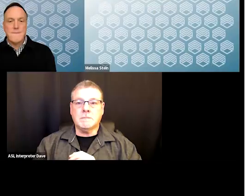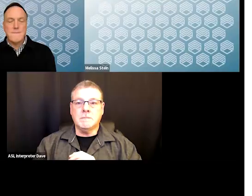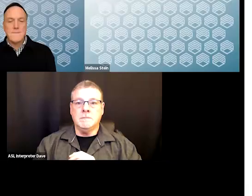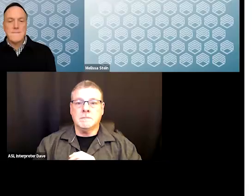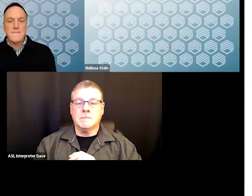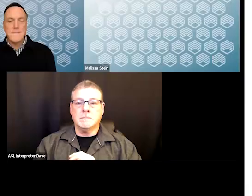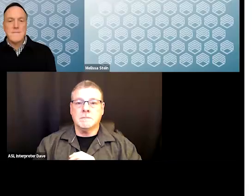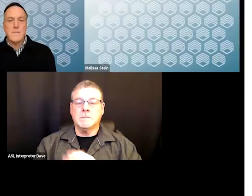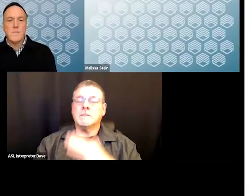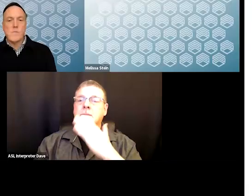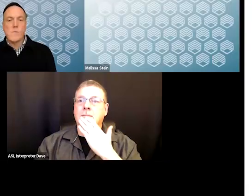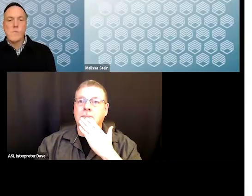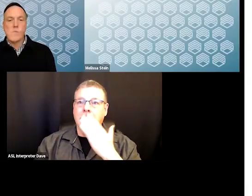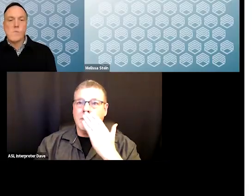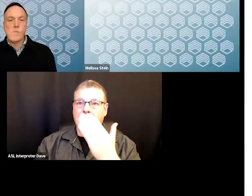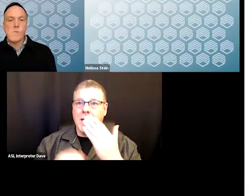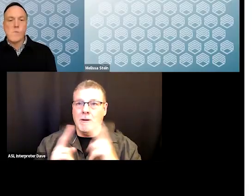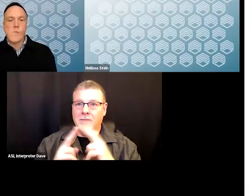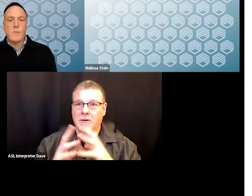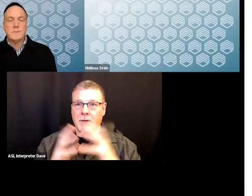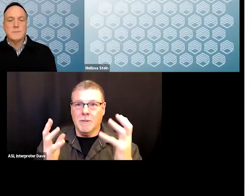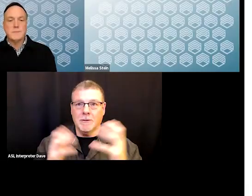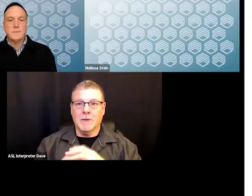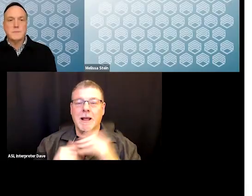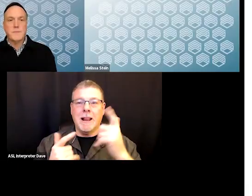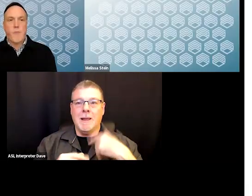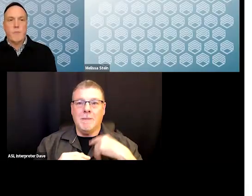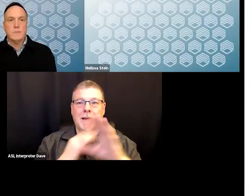Yes, thank you so much. Let me get my camera working again.